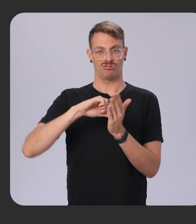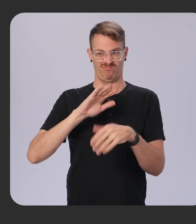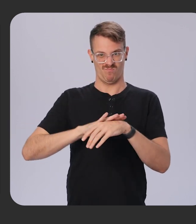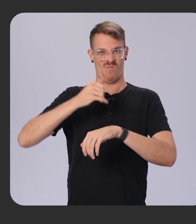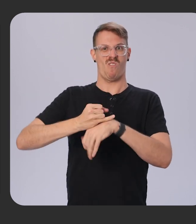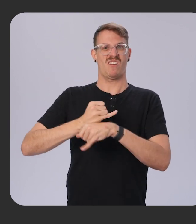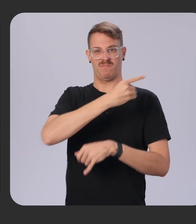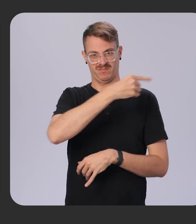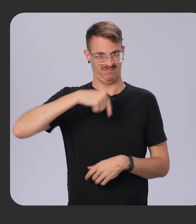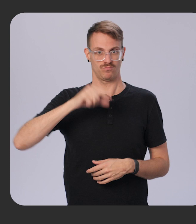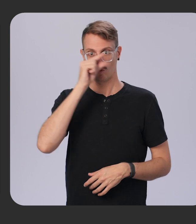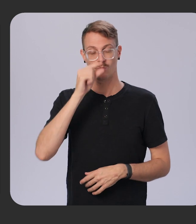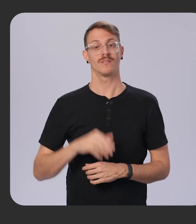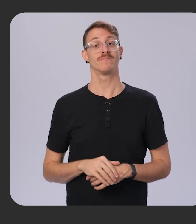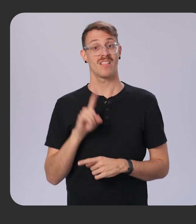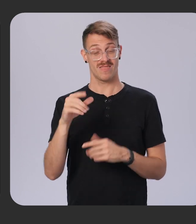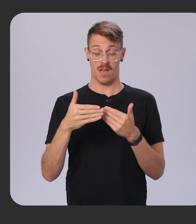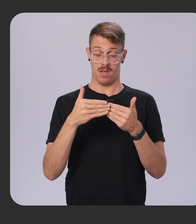With this increased range, depth can now